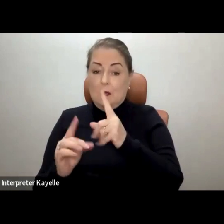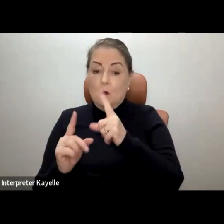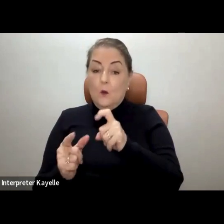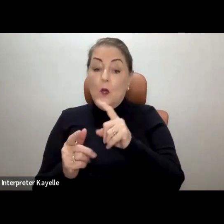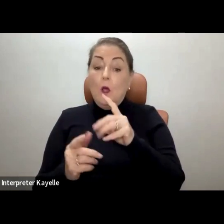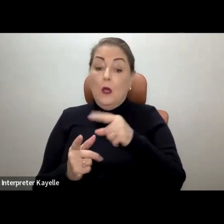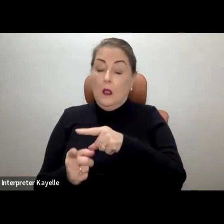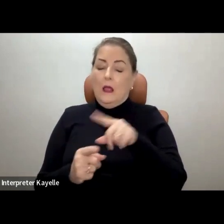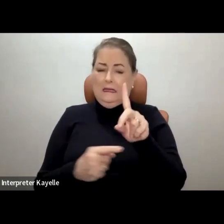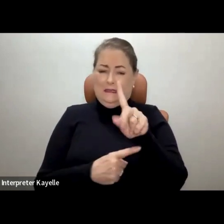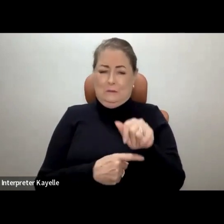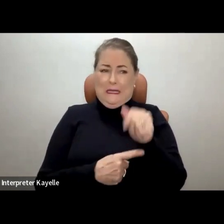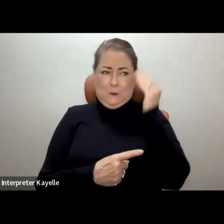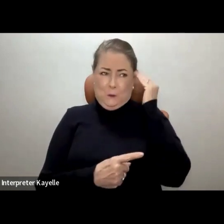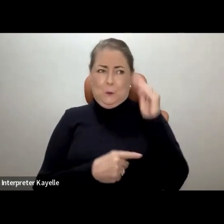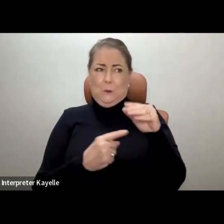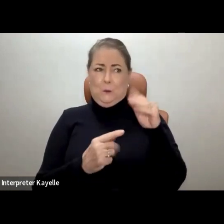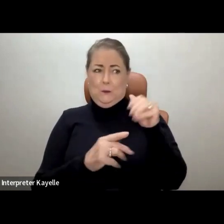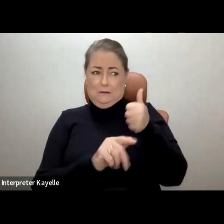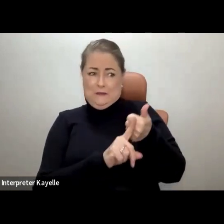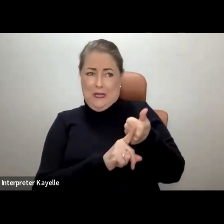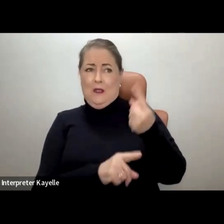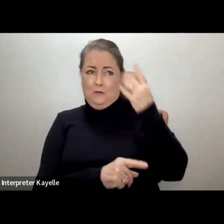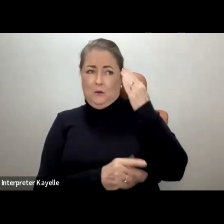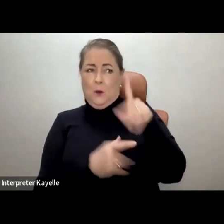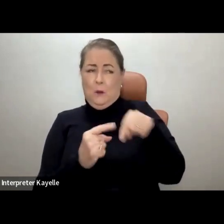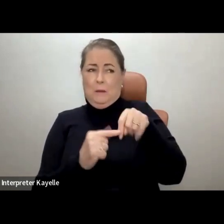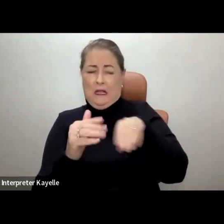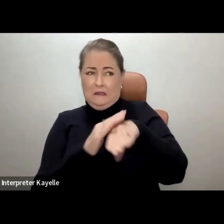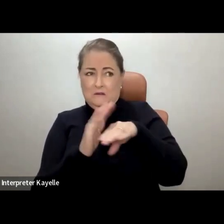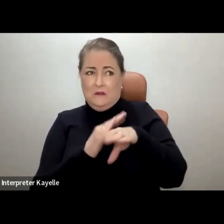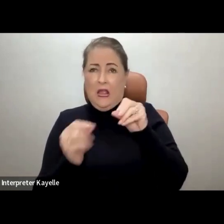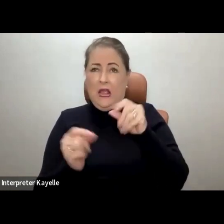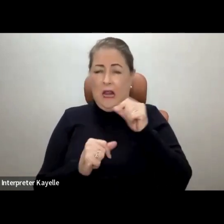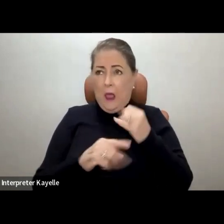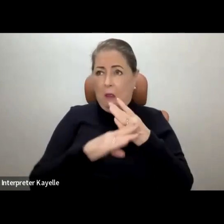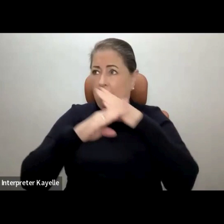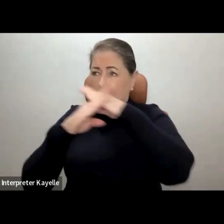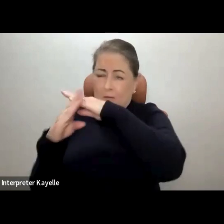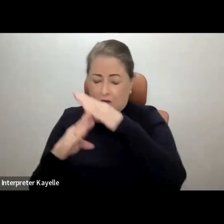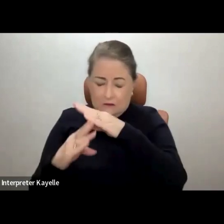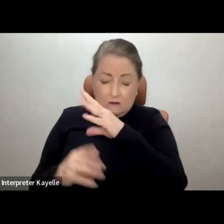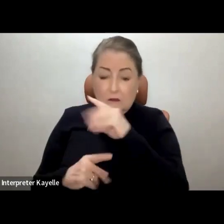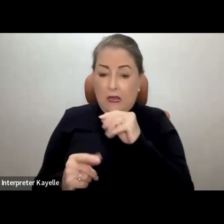know about accessibility and how little that exists. It's everyone else. And that's, you know, we try to bring them in